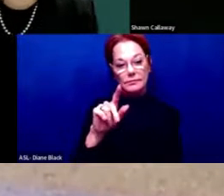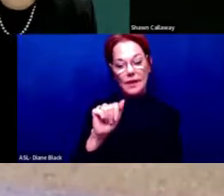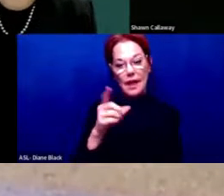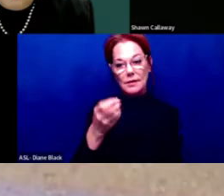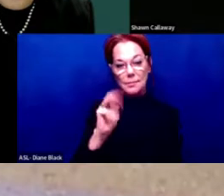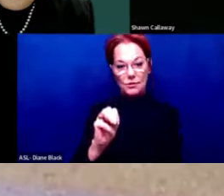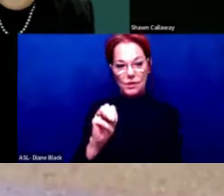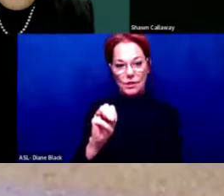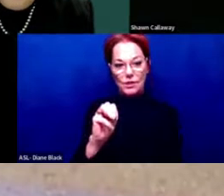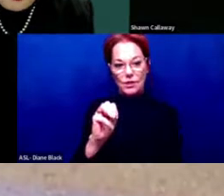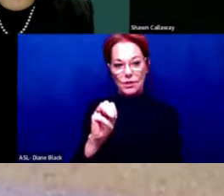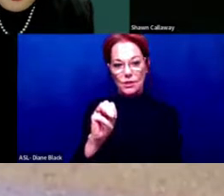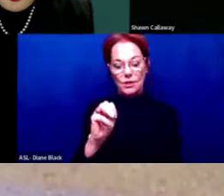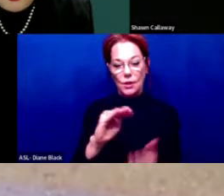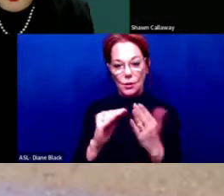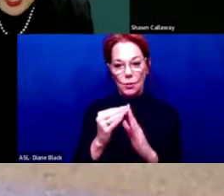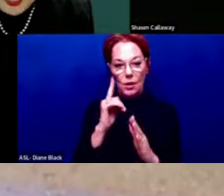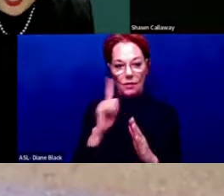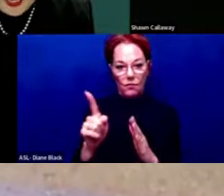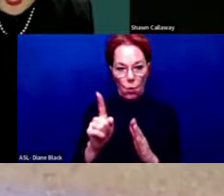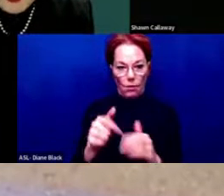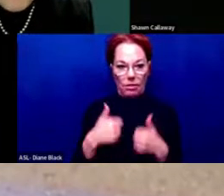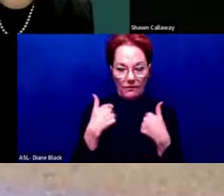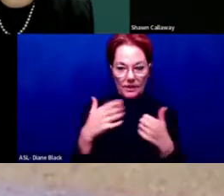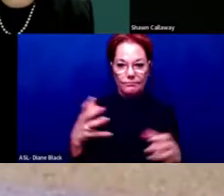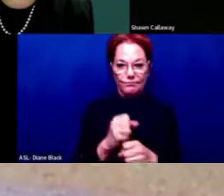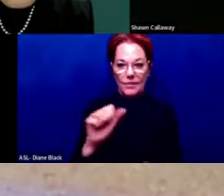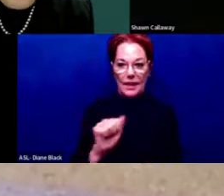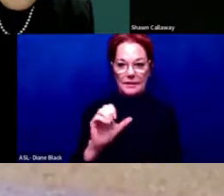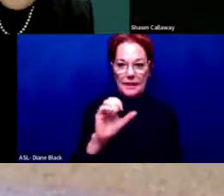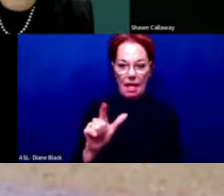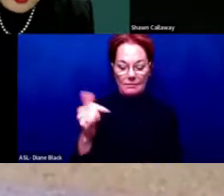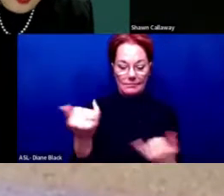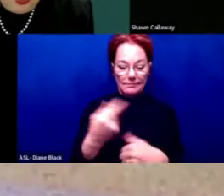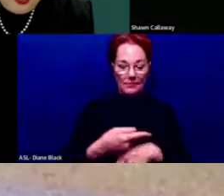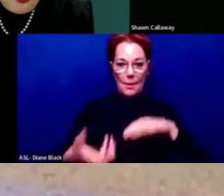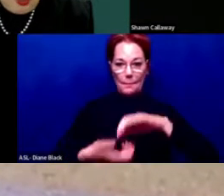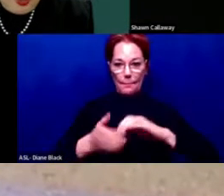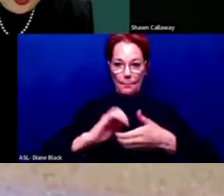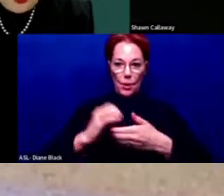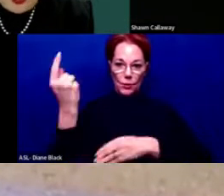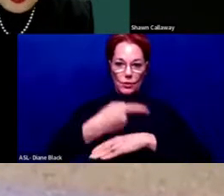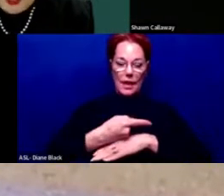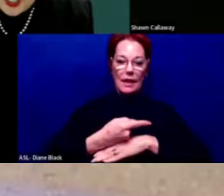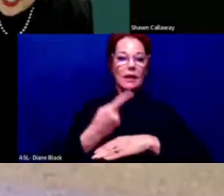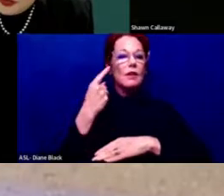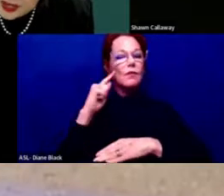2024 ACL Traumatic Brain Injury Partners Day, which is in observance of Brain Injury Awareness month in March. We're